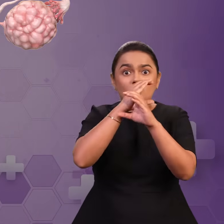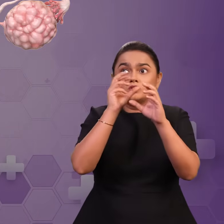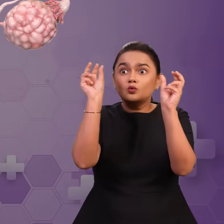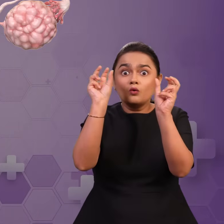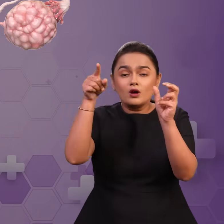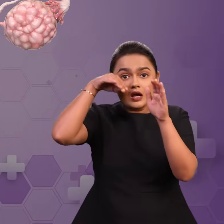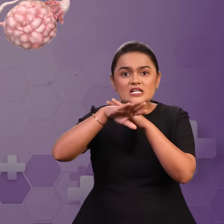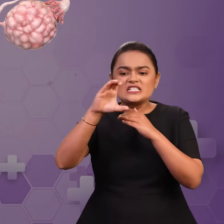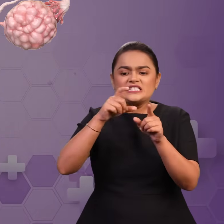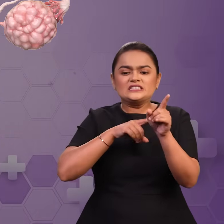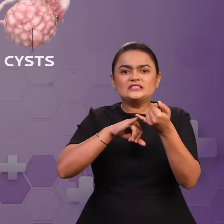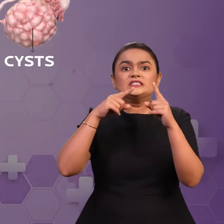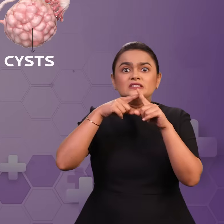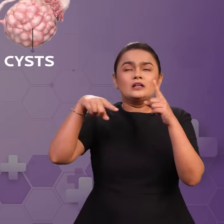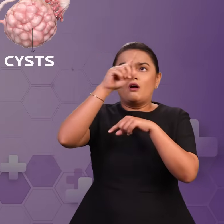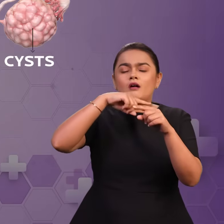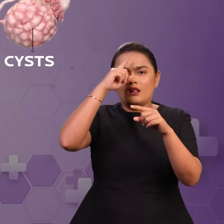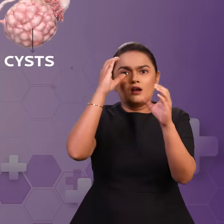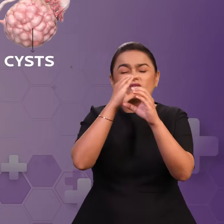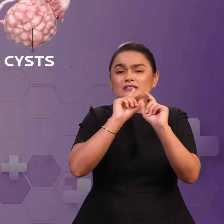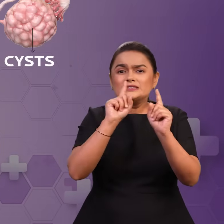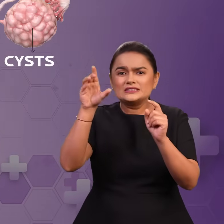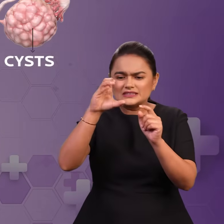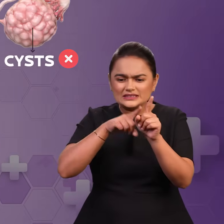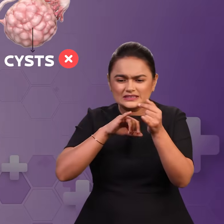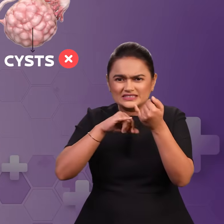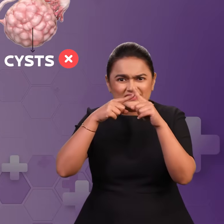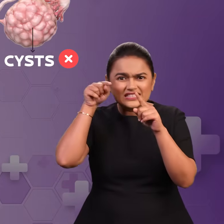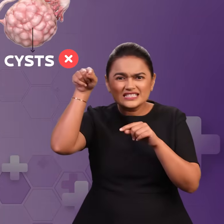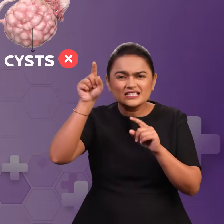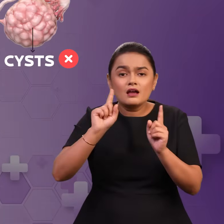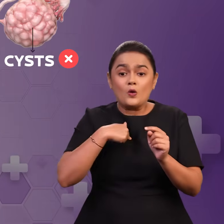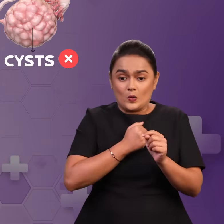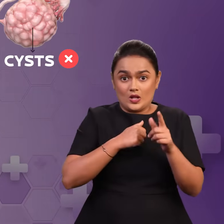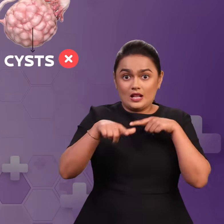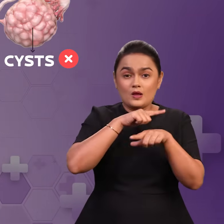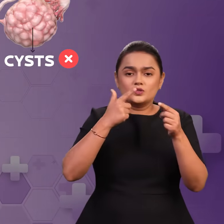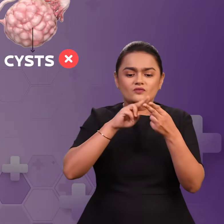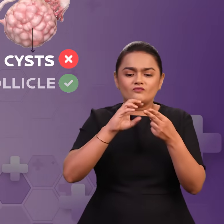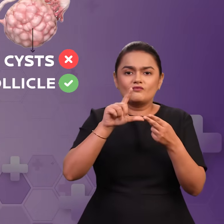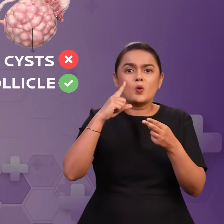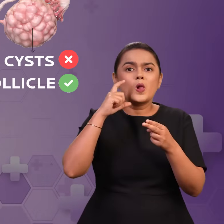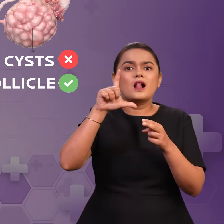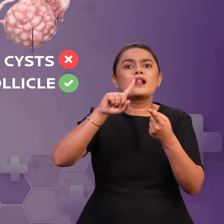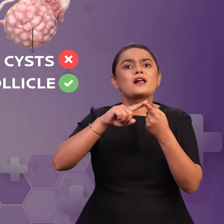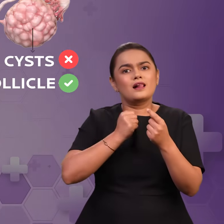saying there are cysts on the ovaries, These are not cysts. In our language we call them follicles.